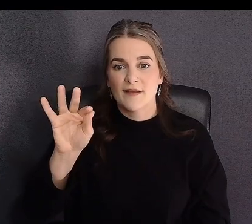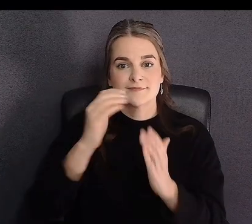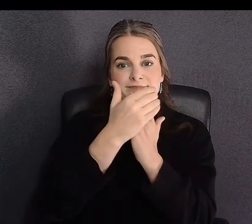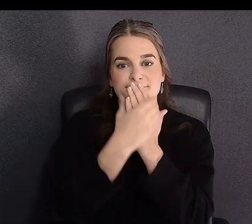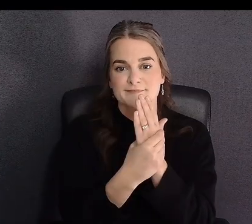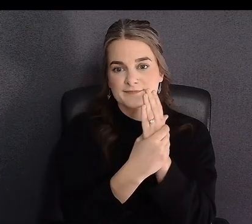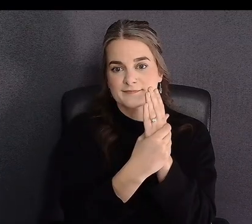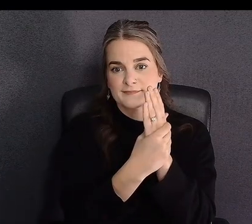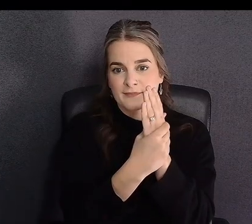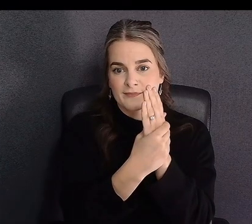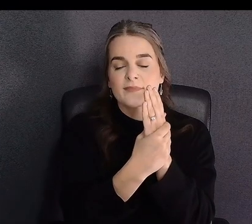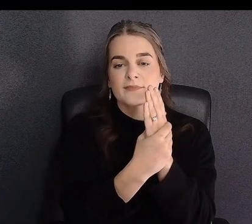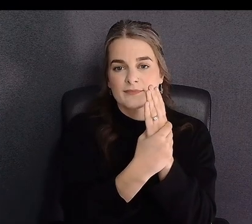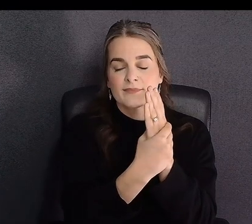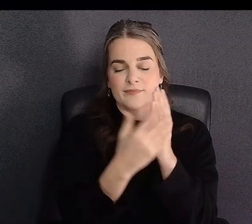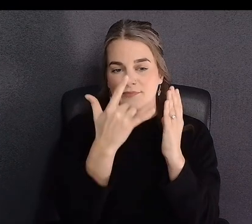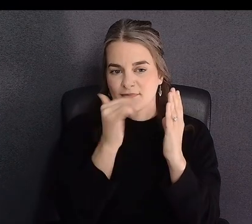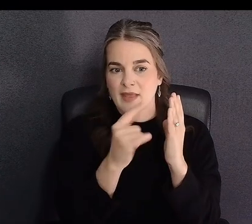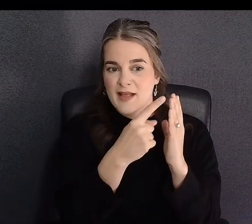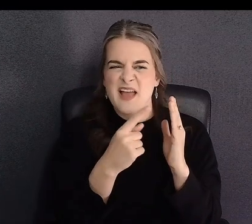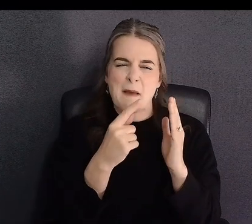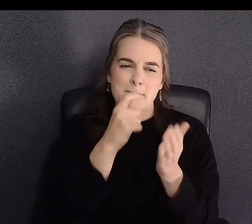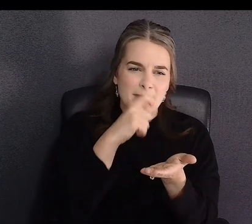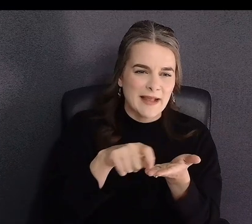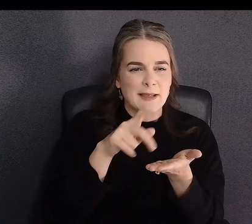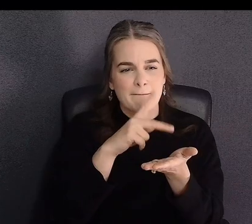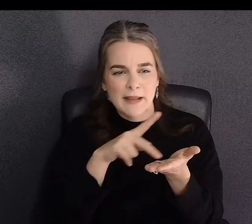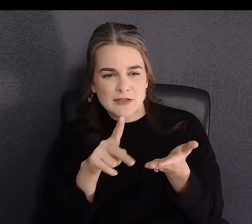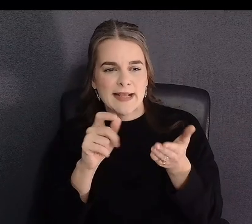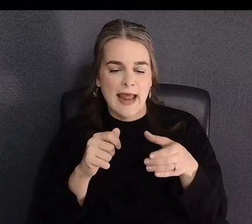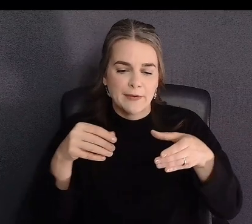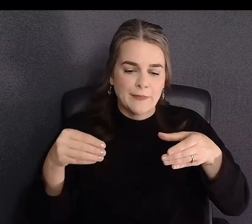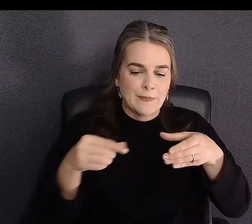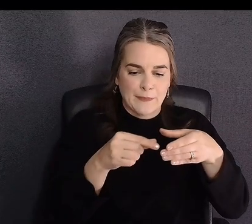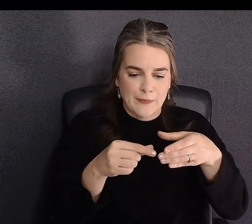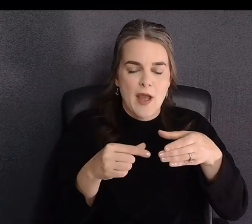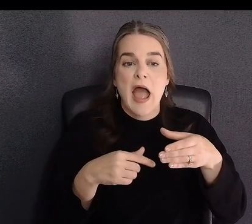And you can tape things to it. But it has an adjustable Velcro strap